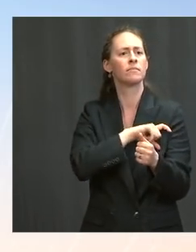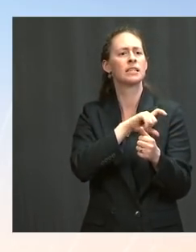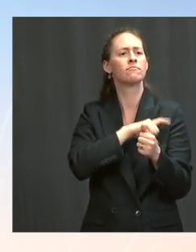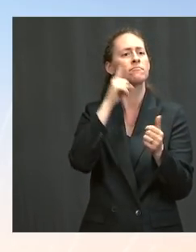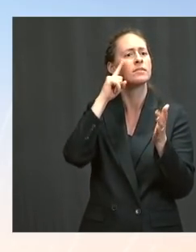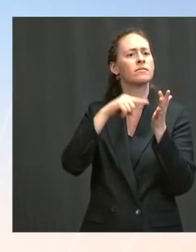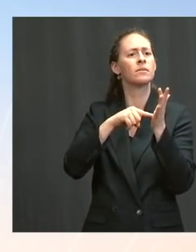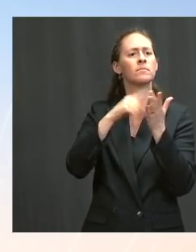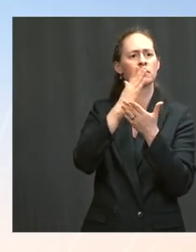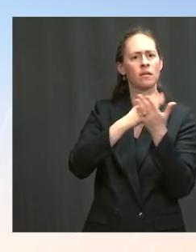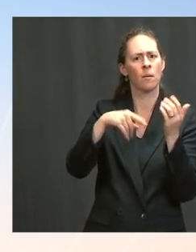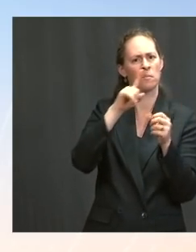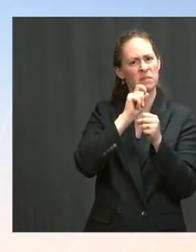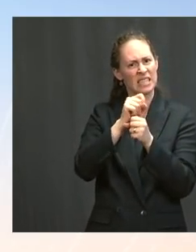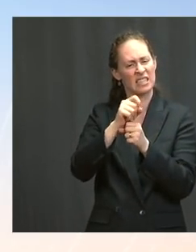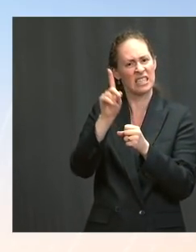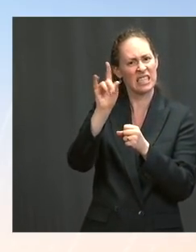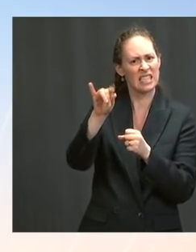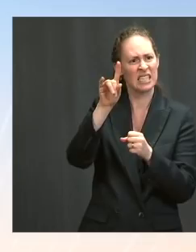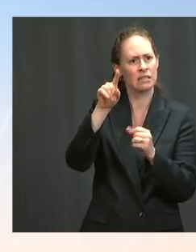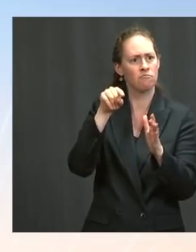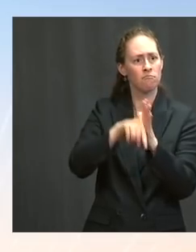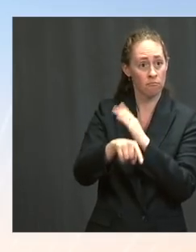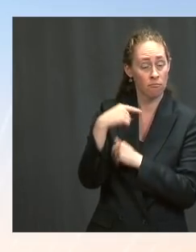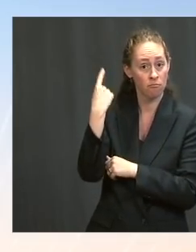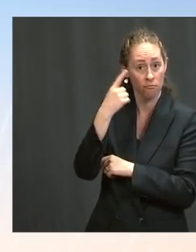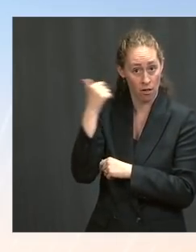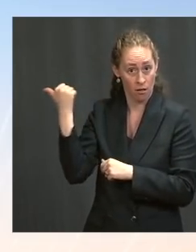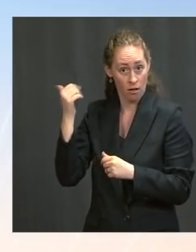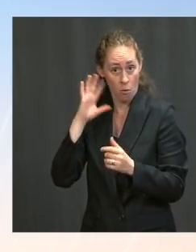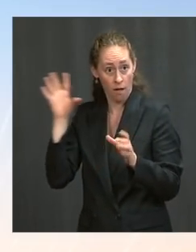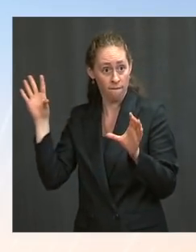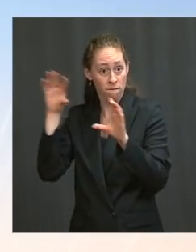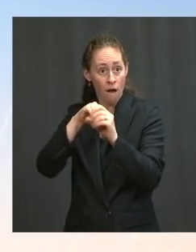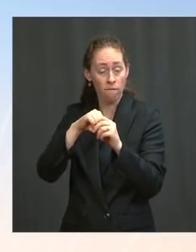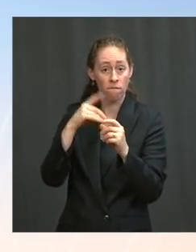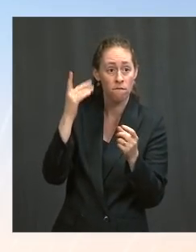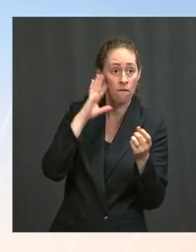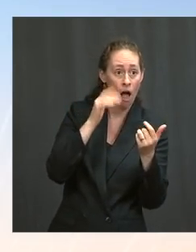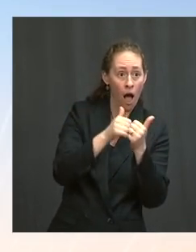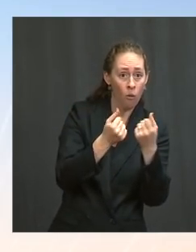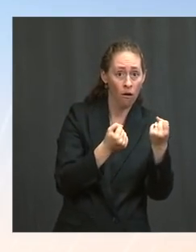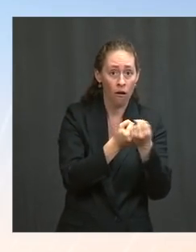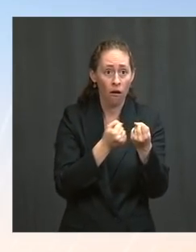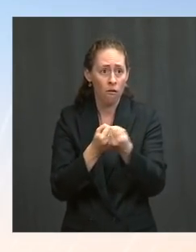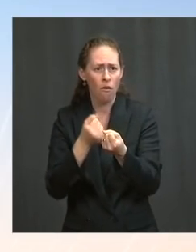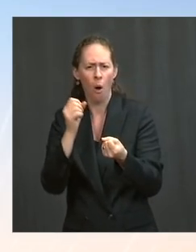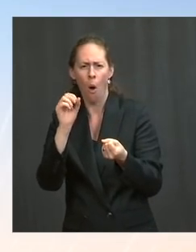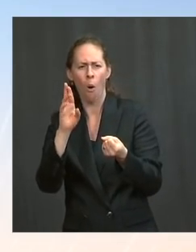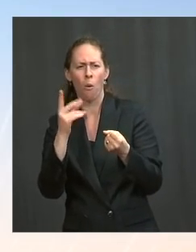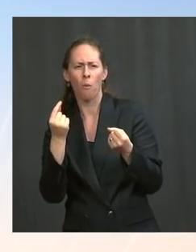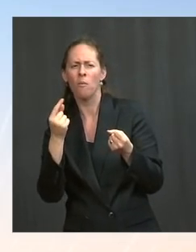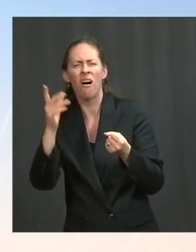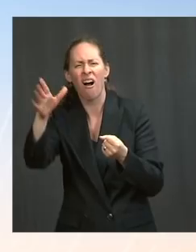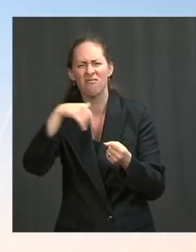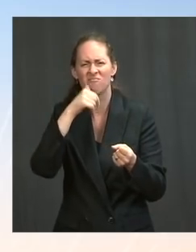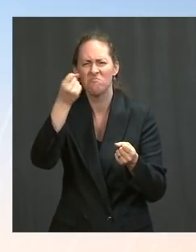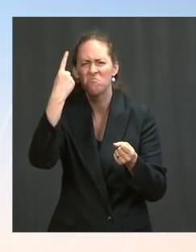is he involved in that debate? Does he stand on a side of that? Ms. Psaki: How do you mean "involved"? The Press: Meaning that piece of --